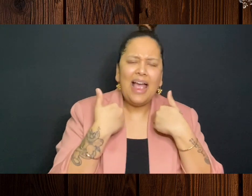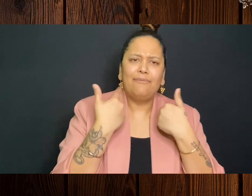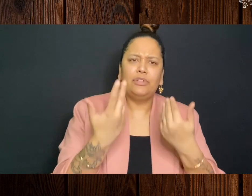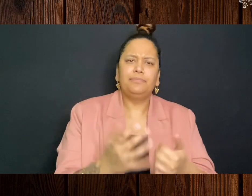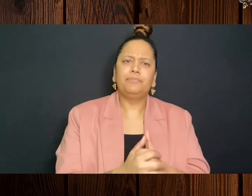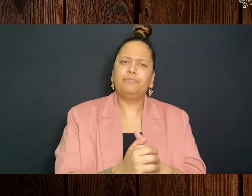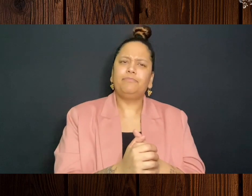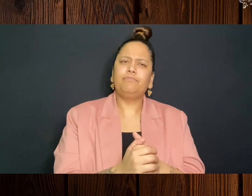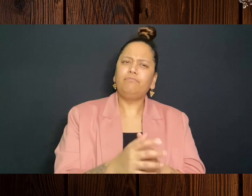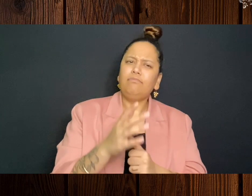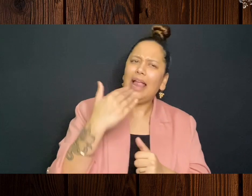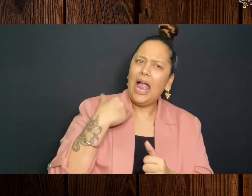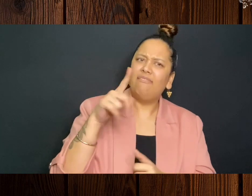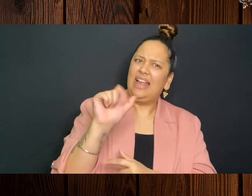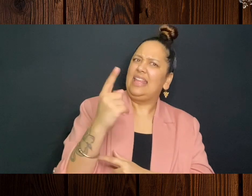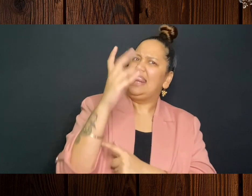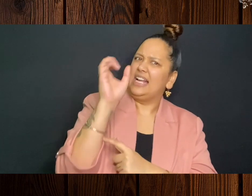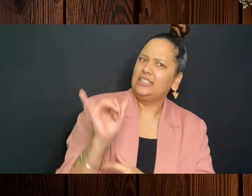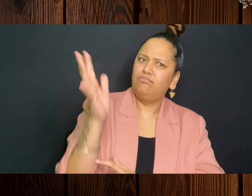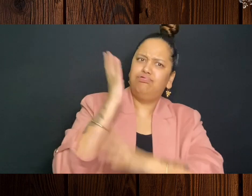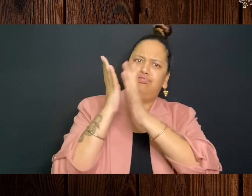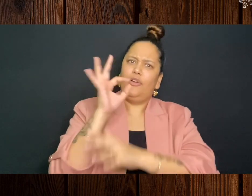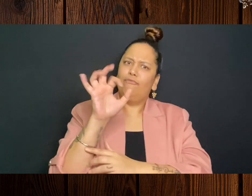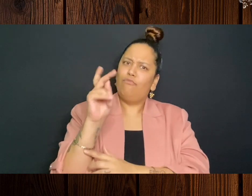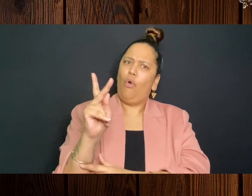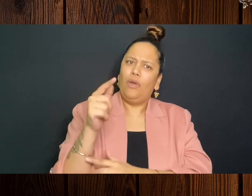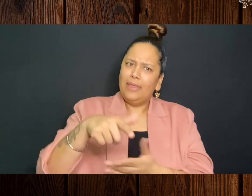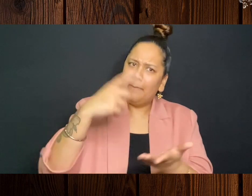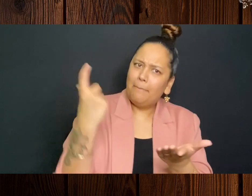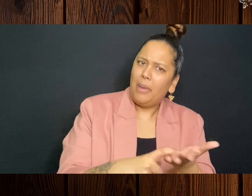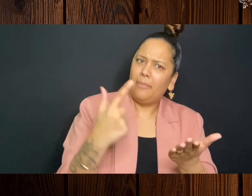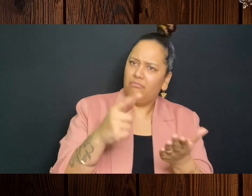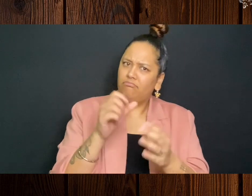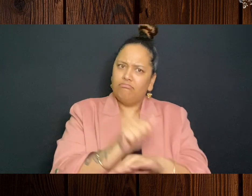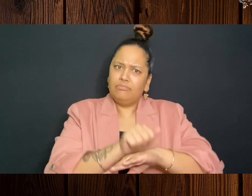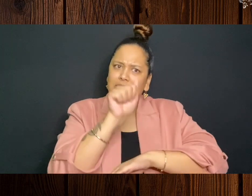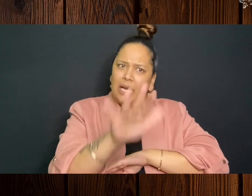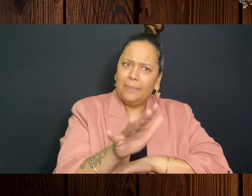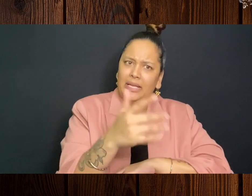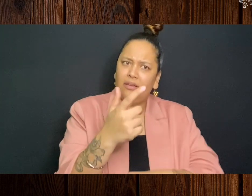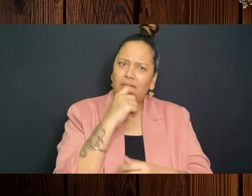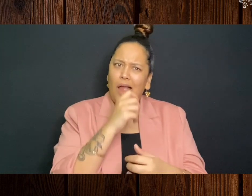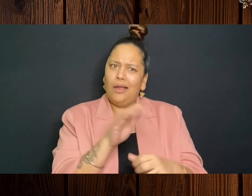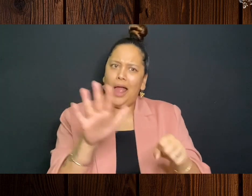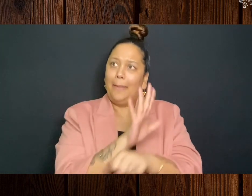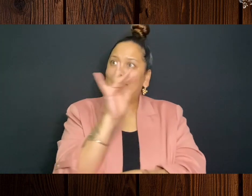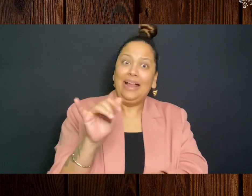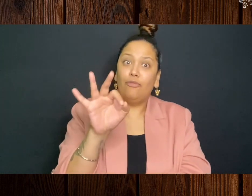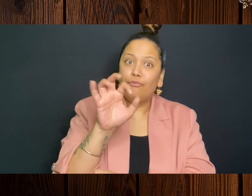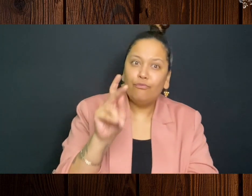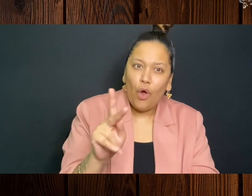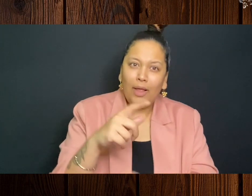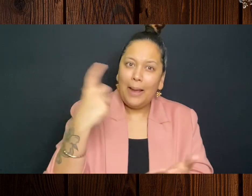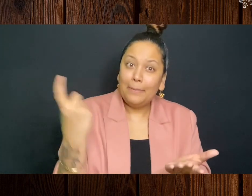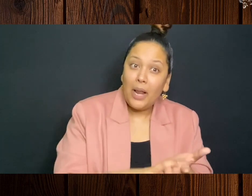legacy of folk, but the albums they submitted were not completely folk albums, you follow where I’m going with this? And I